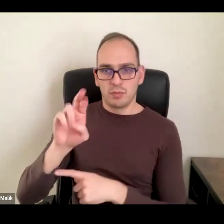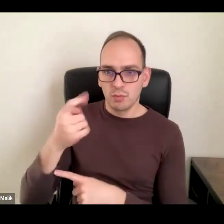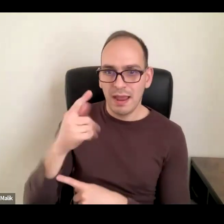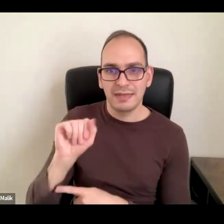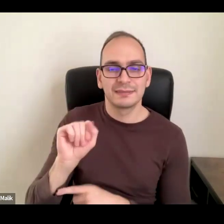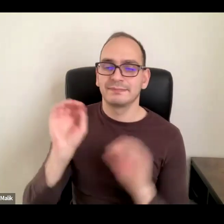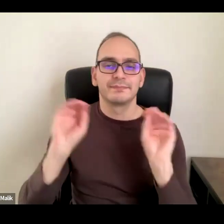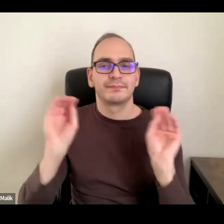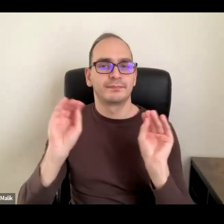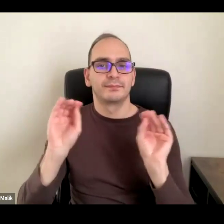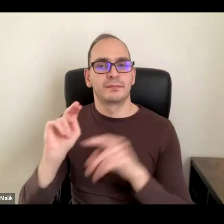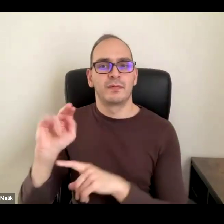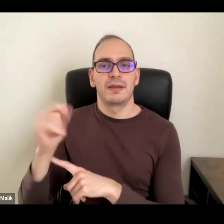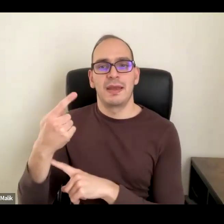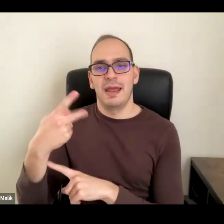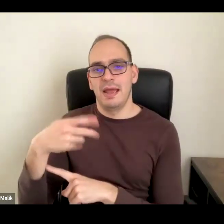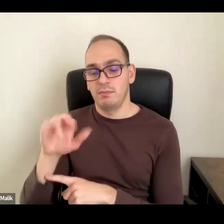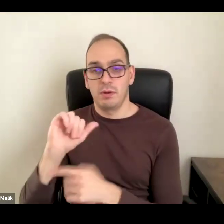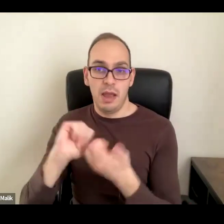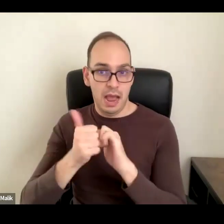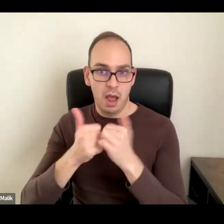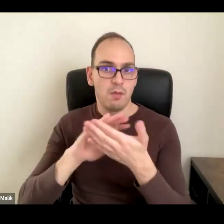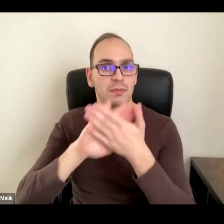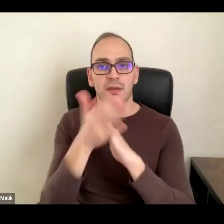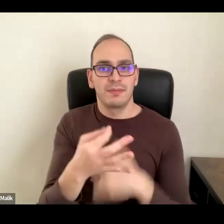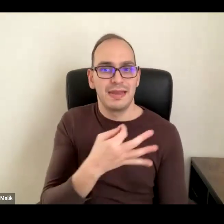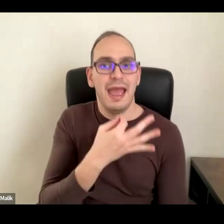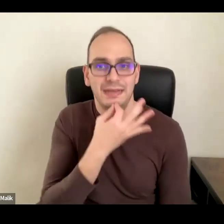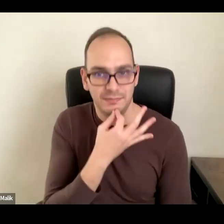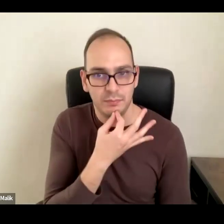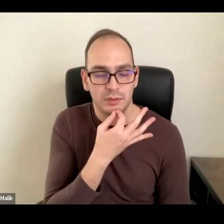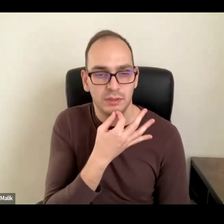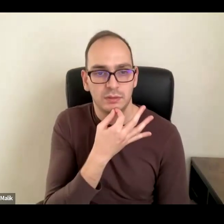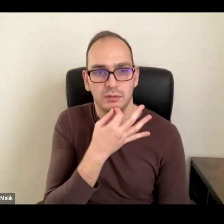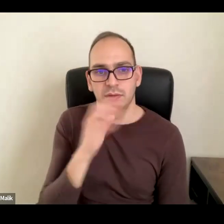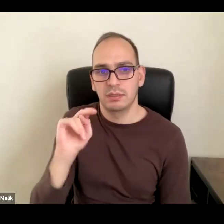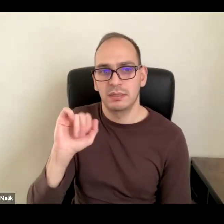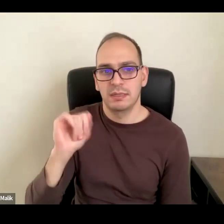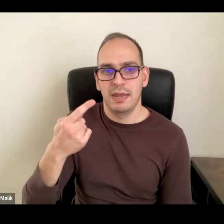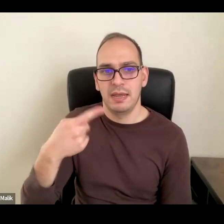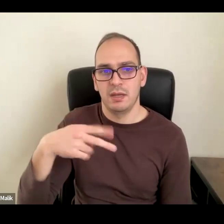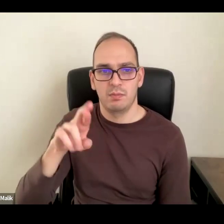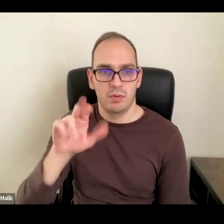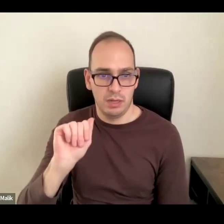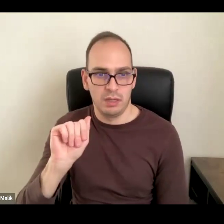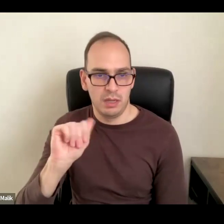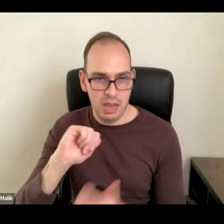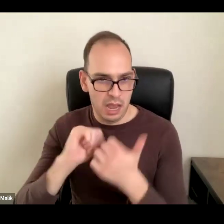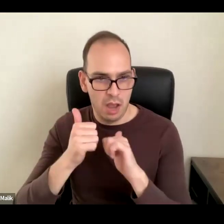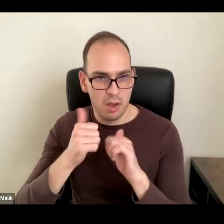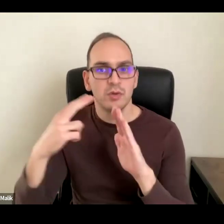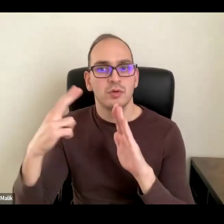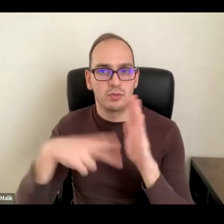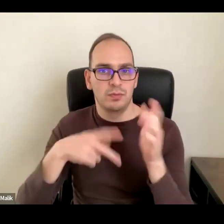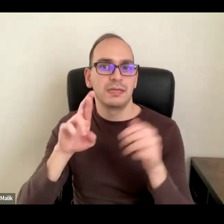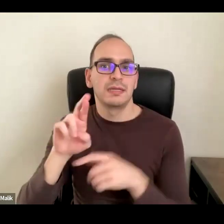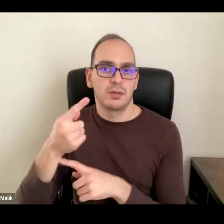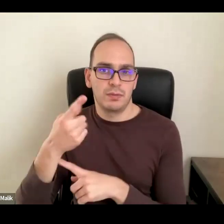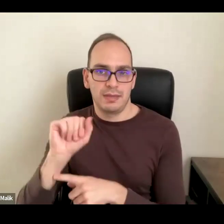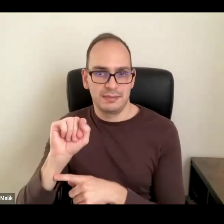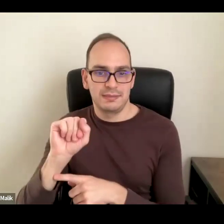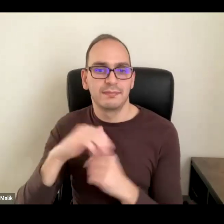the number one way to become an expert in NAGPRA is to read the regulations.